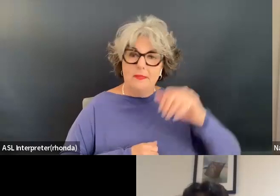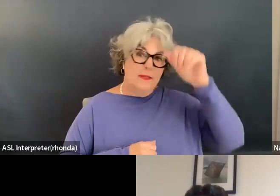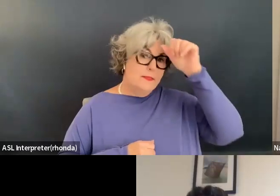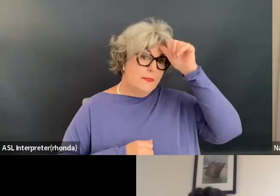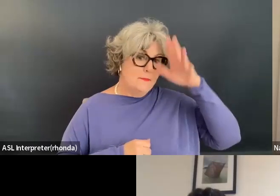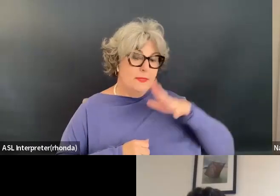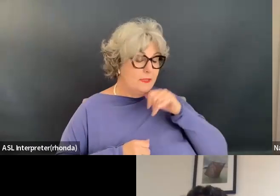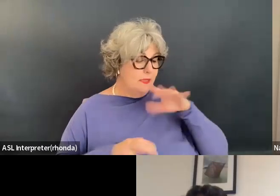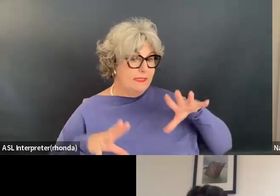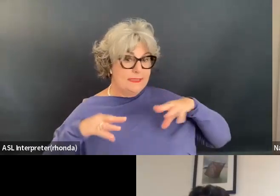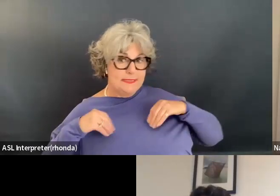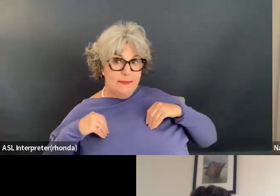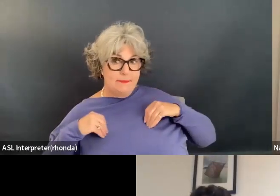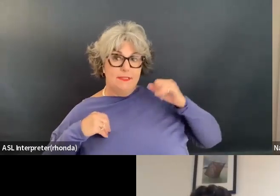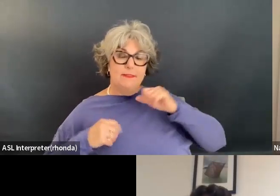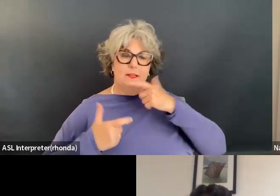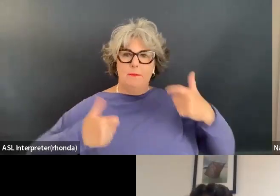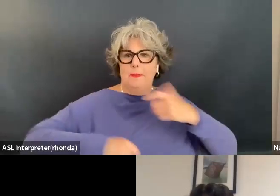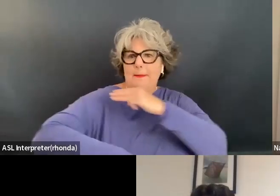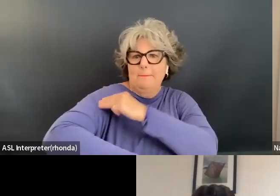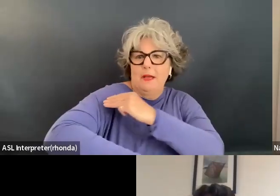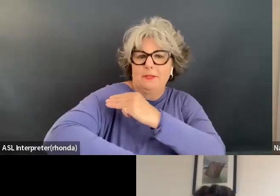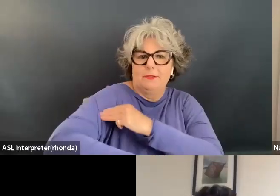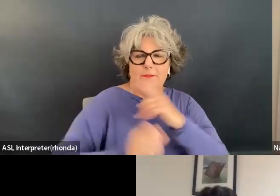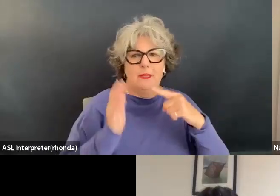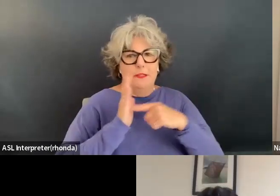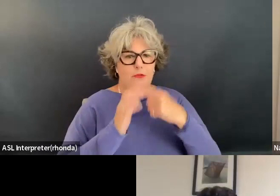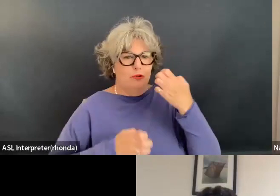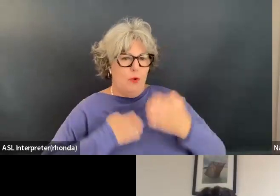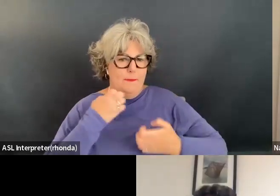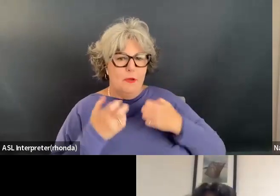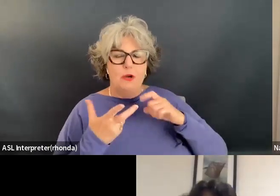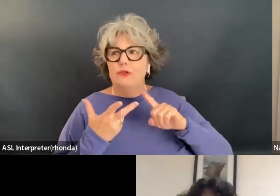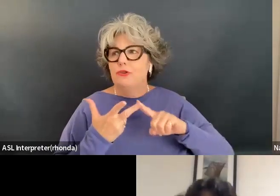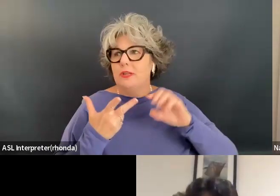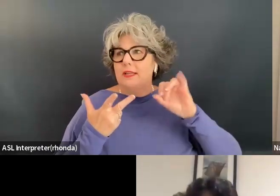if they don't have like big muscles, if they don't show emotions, if they ask,